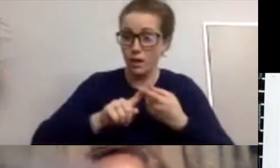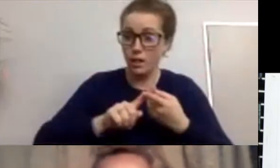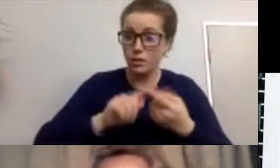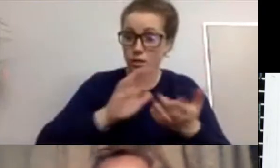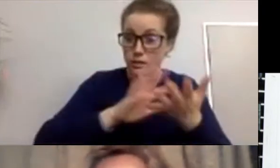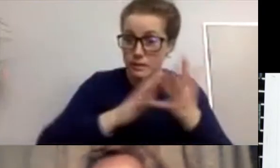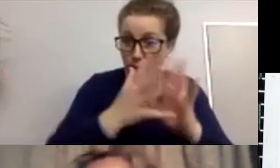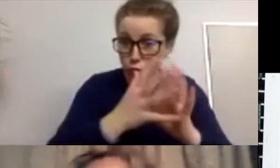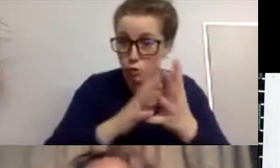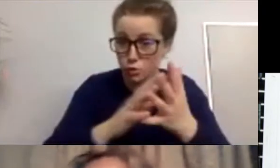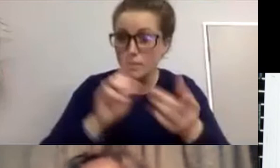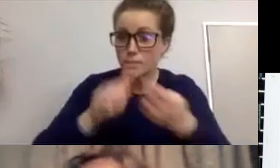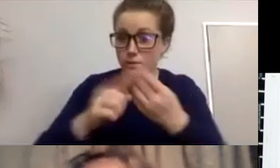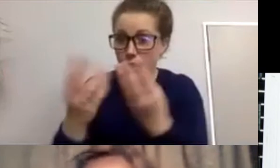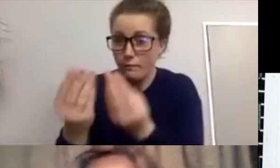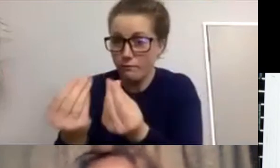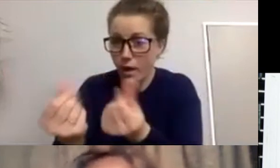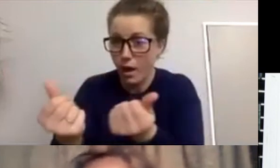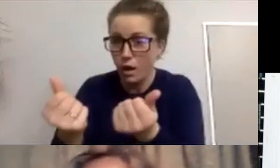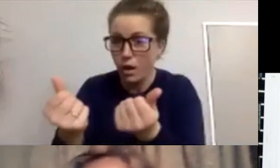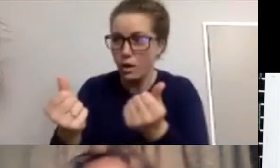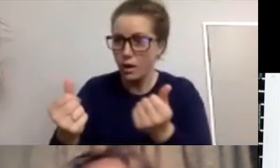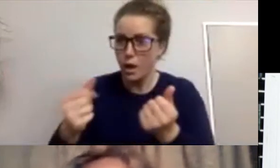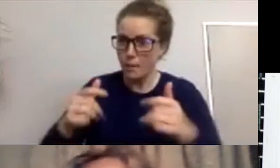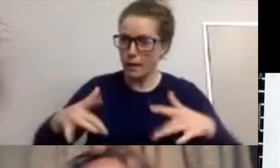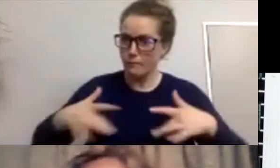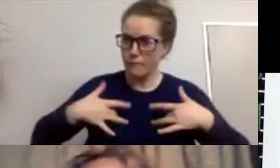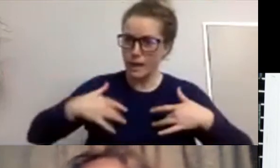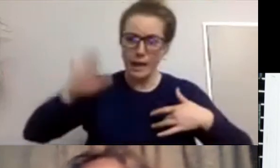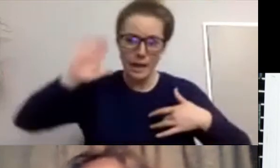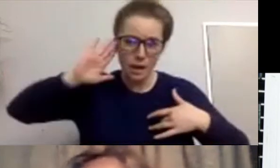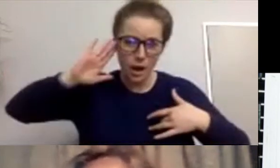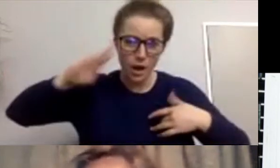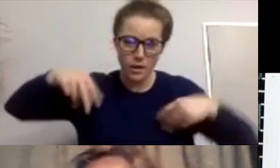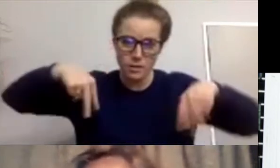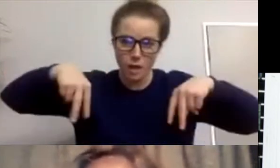but still have the feeling of the dancers on stage and hear them doing their exercise